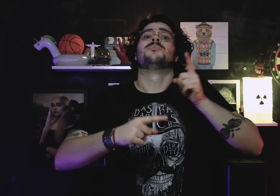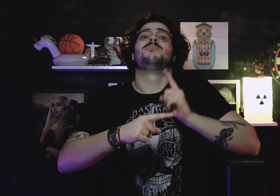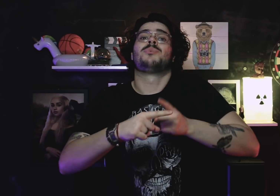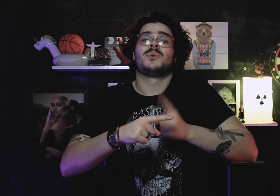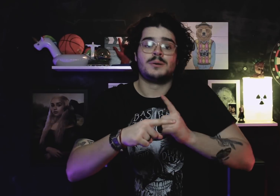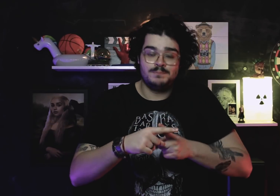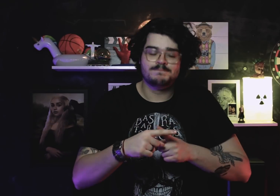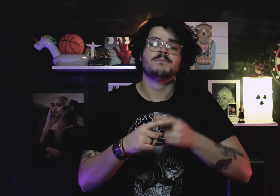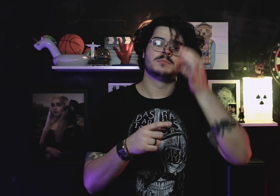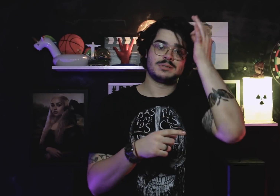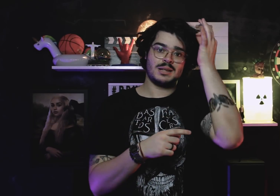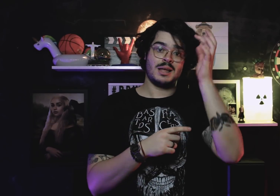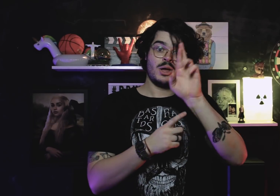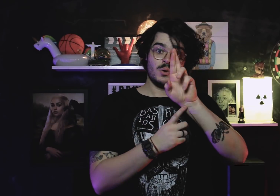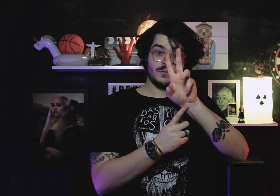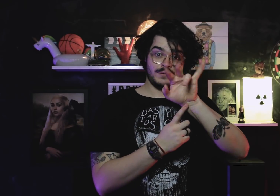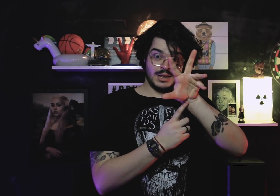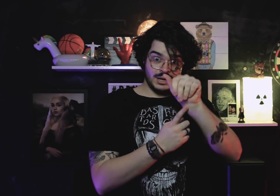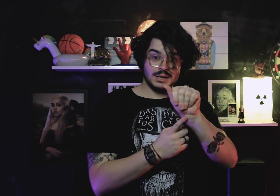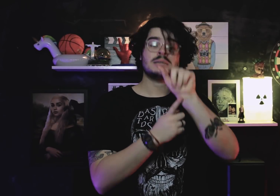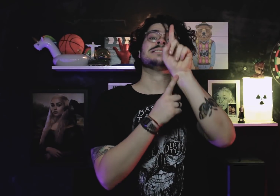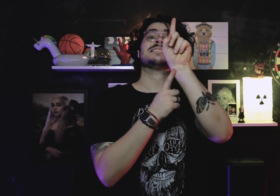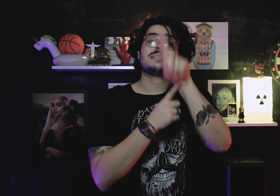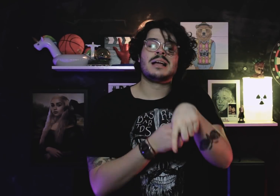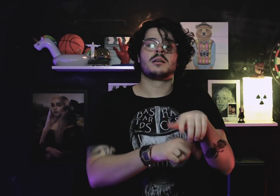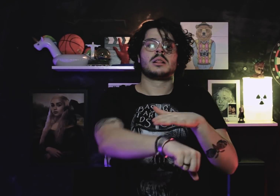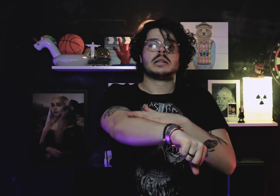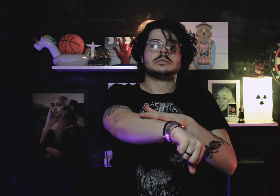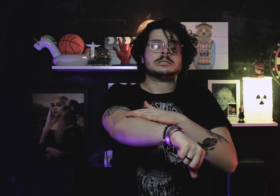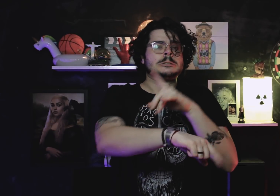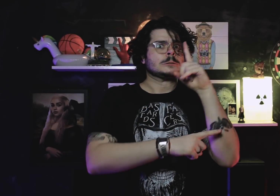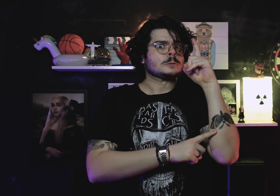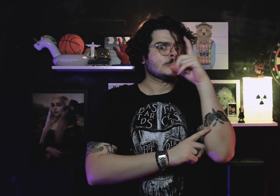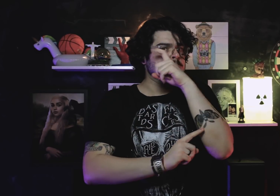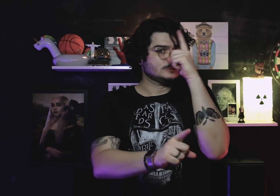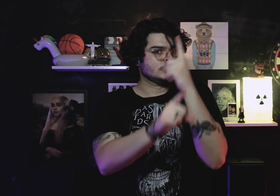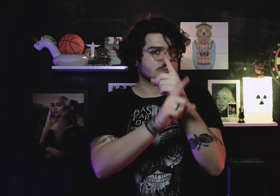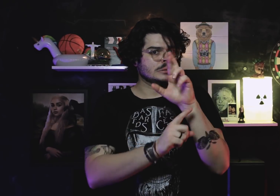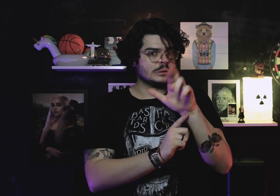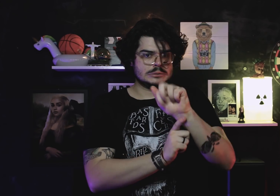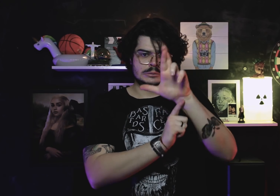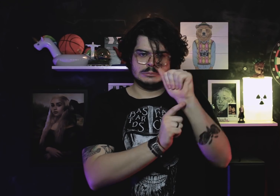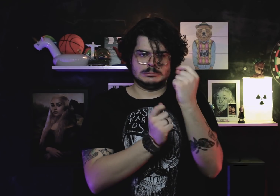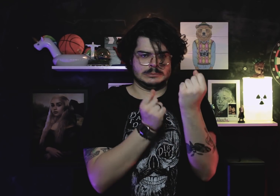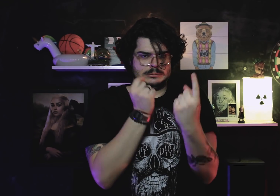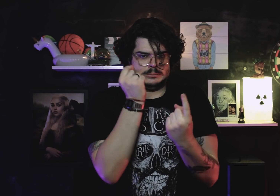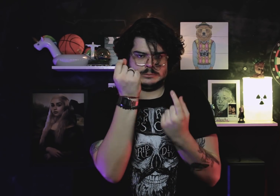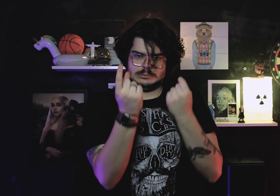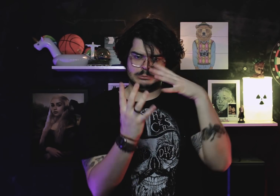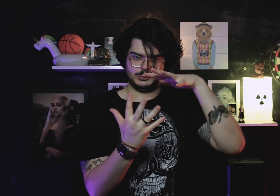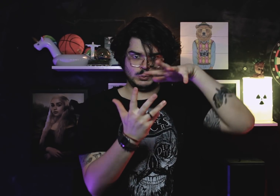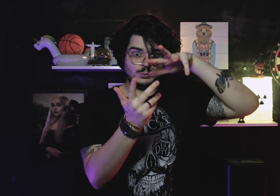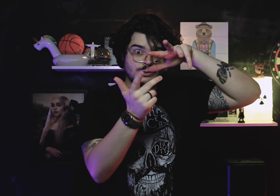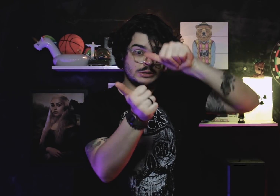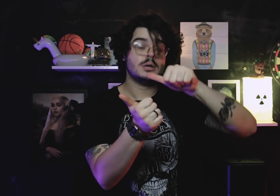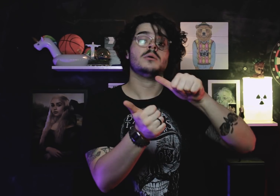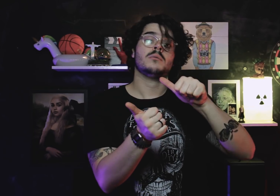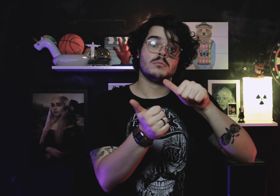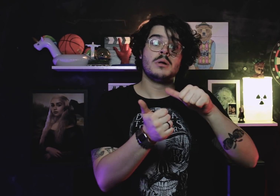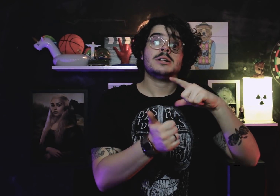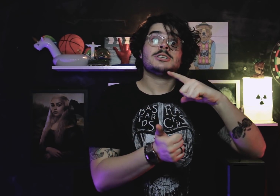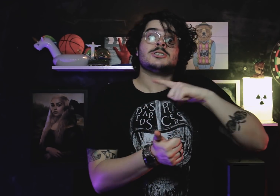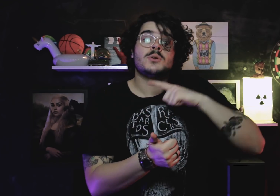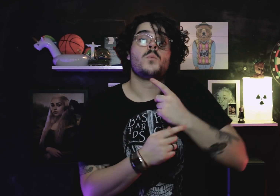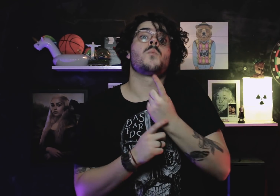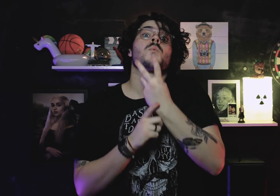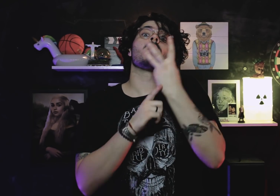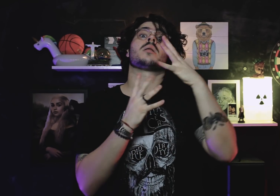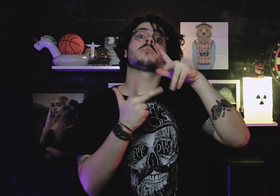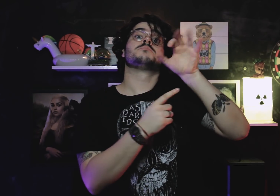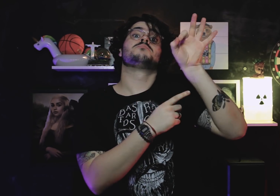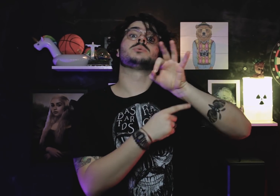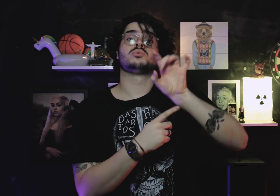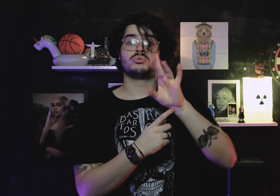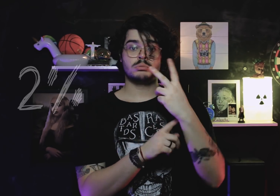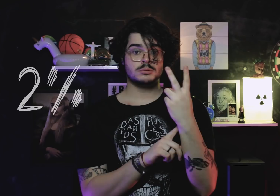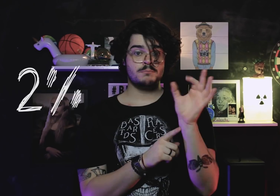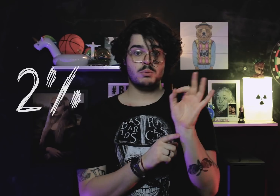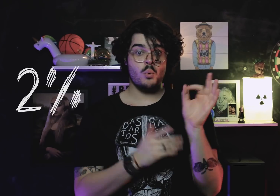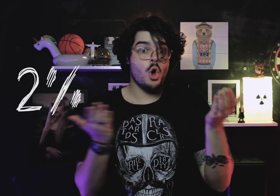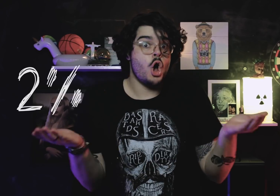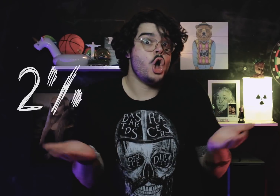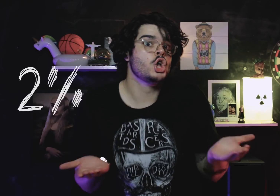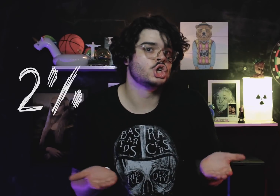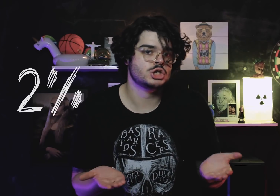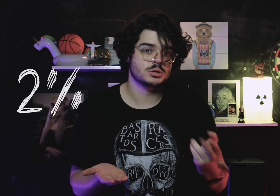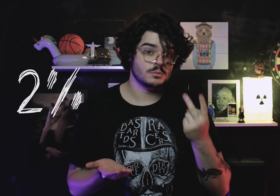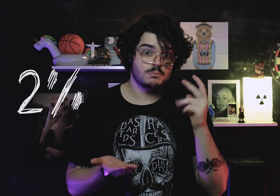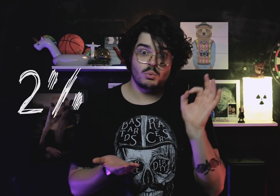Because being a redhead is a rare condition, which affects only 2% of the current world population.